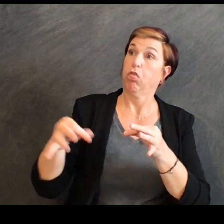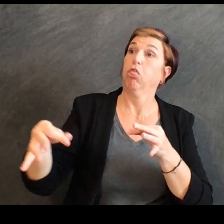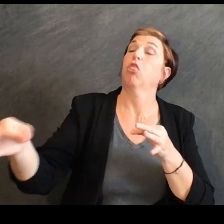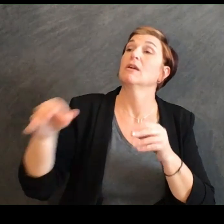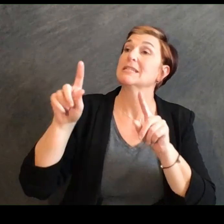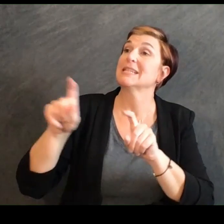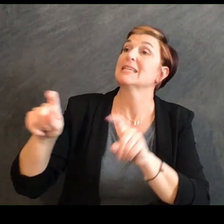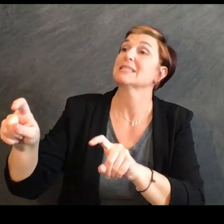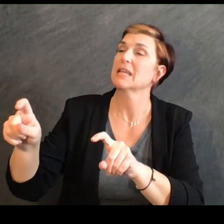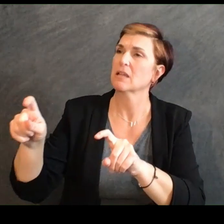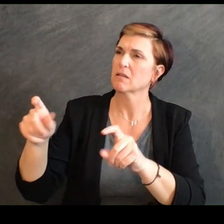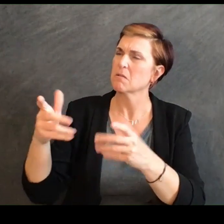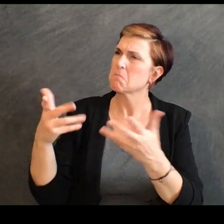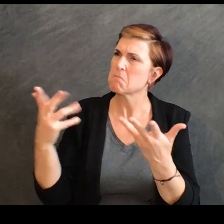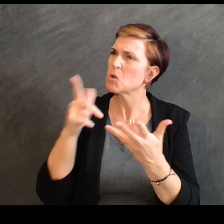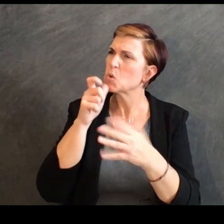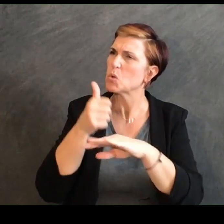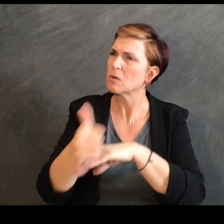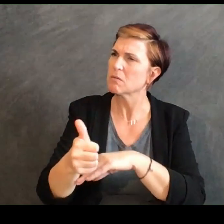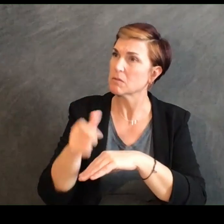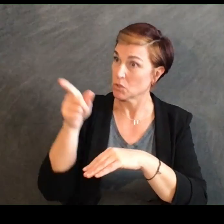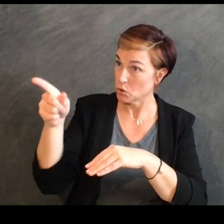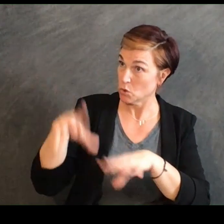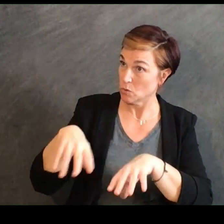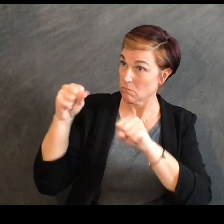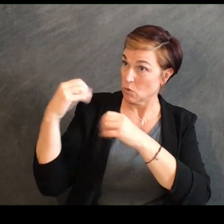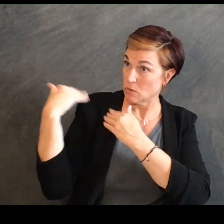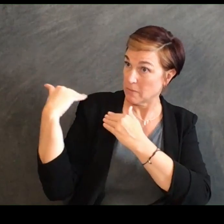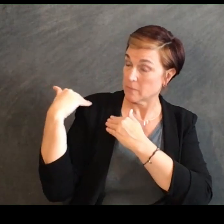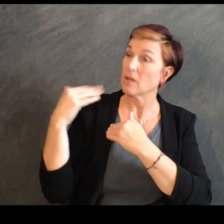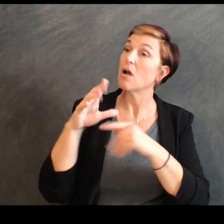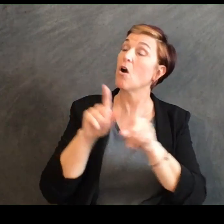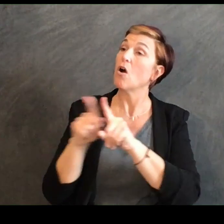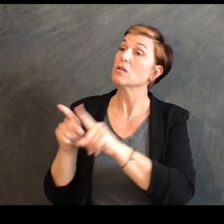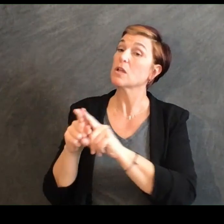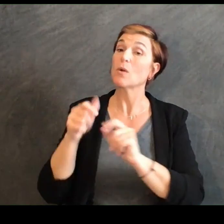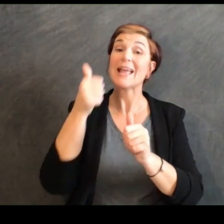that and when can you guarantee that every single American who needs a test